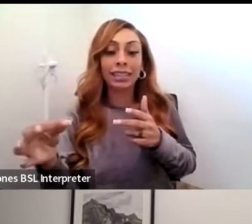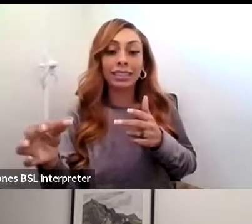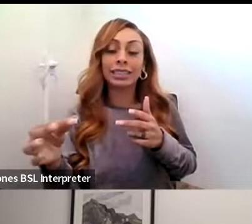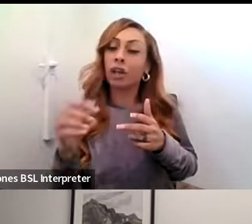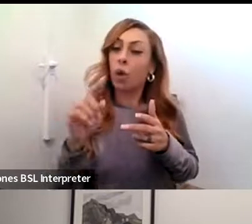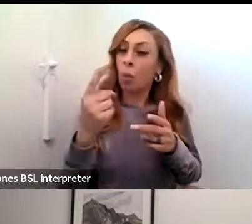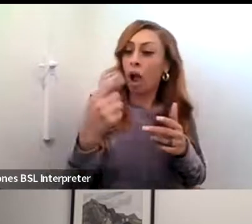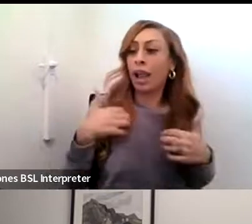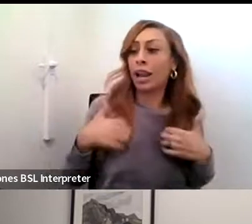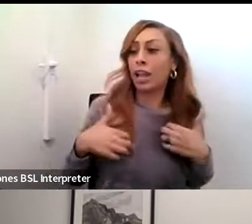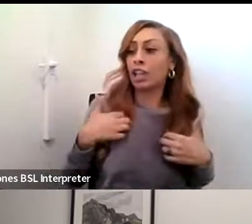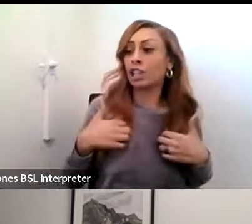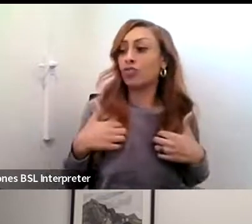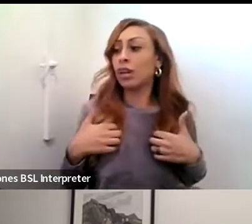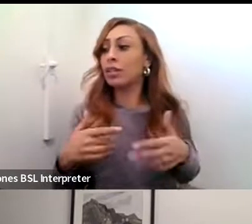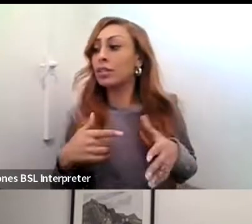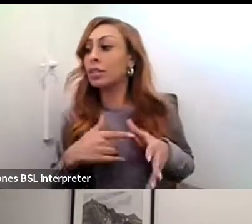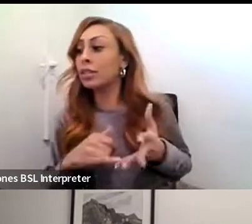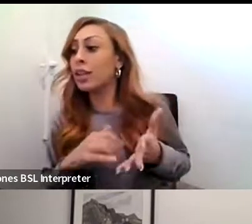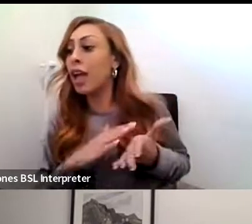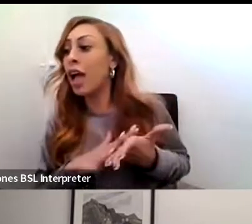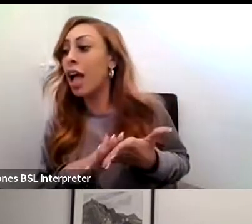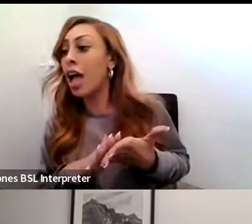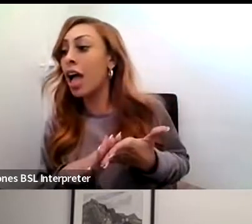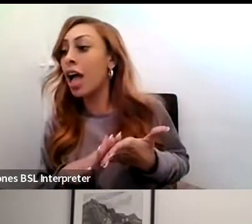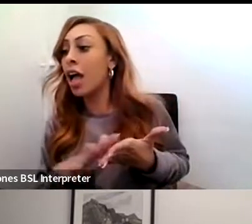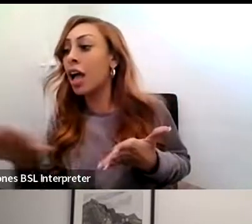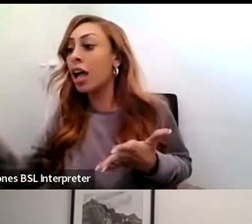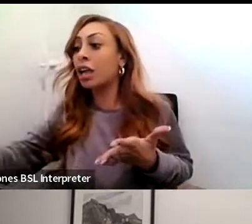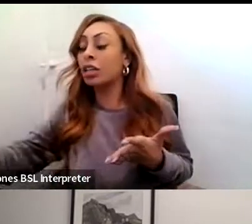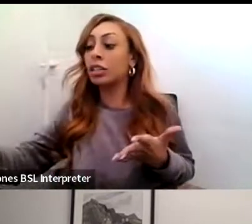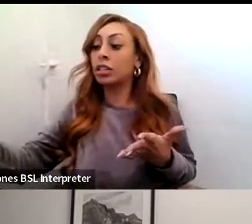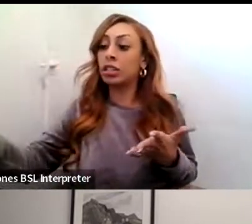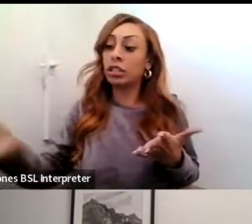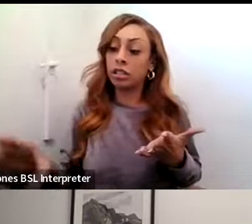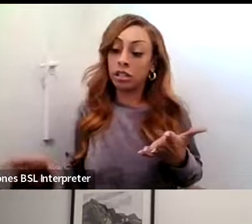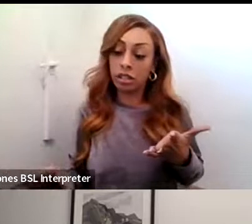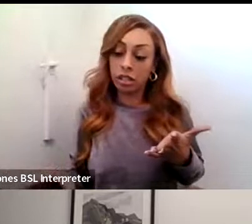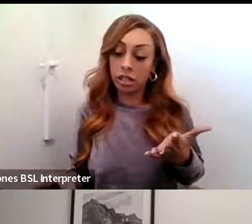I know Ash, you had asked the question, are we making it easy or even possible for people to engage with us